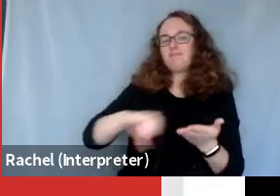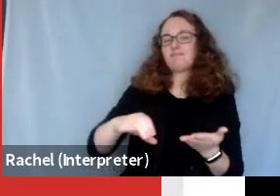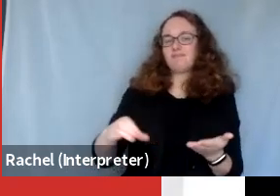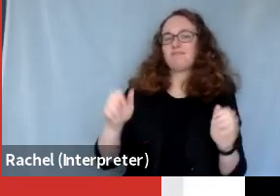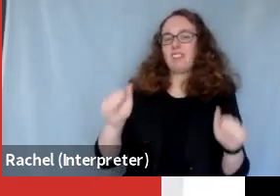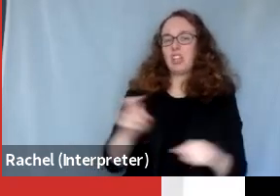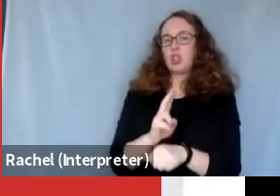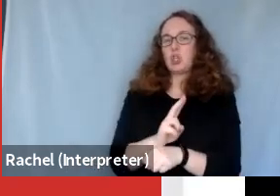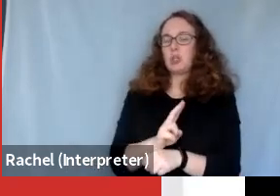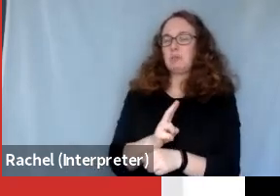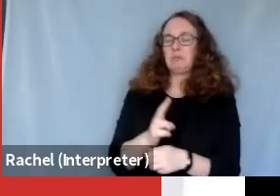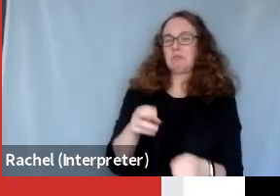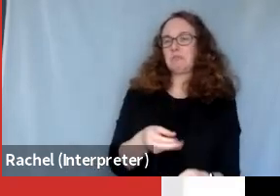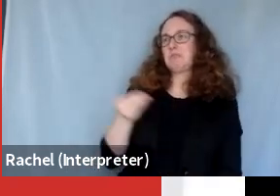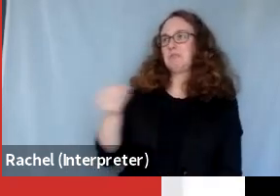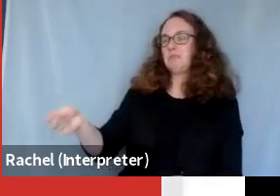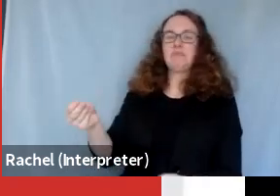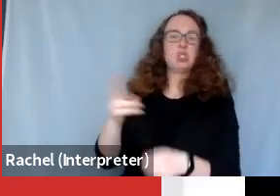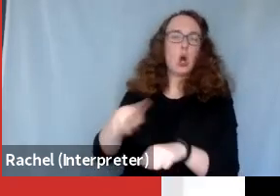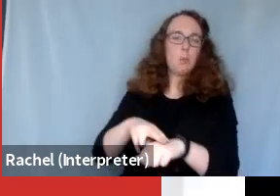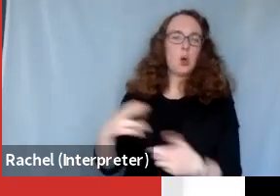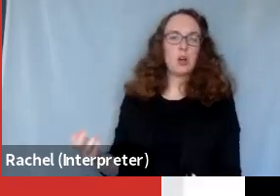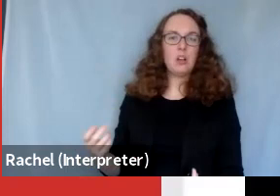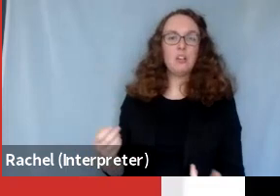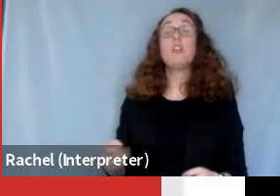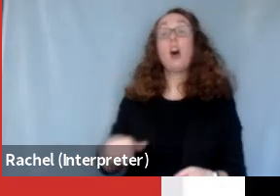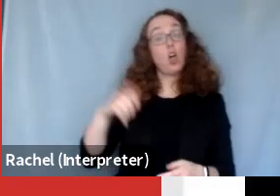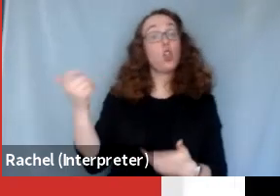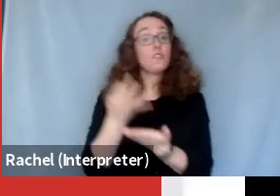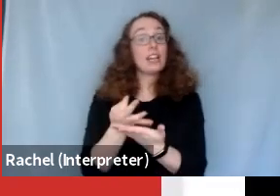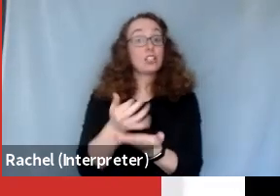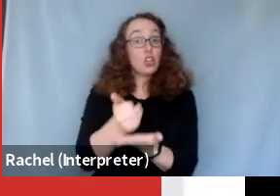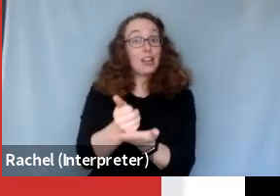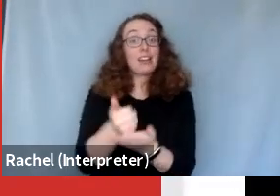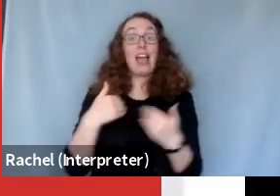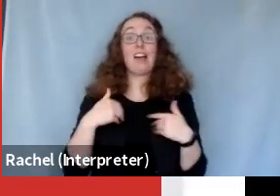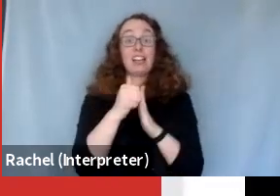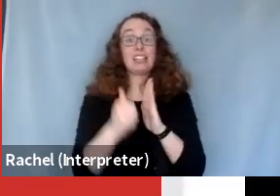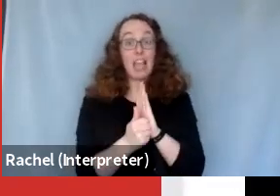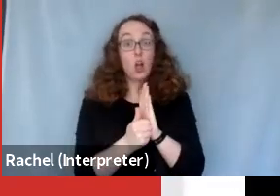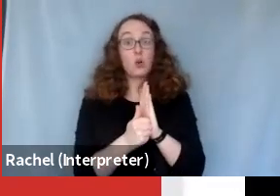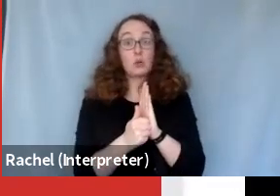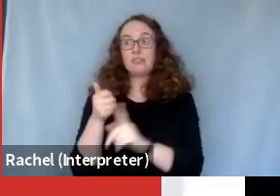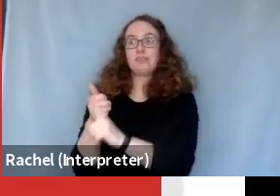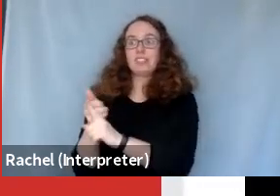transaction from aid to student, it just kind of holds an account for you so reach out to us